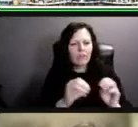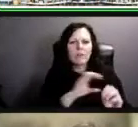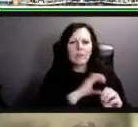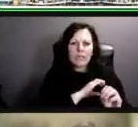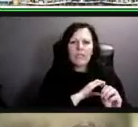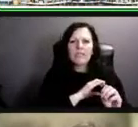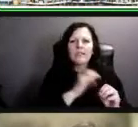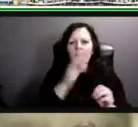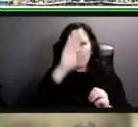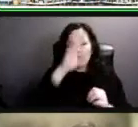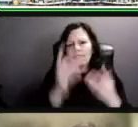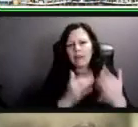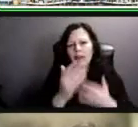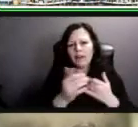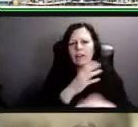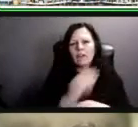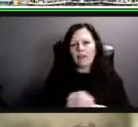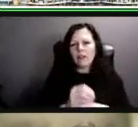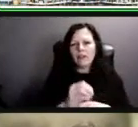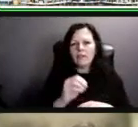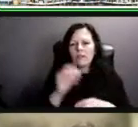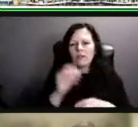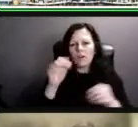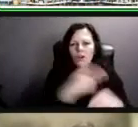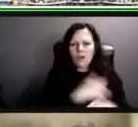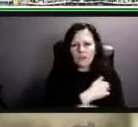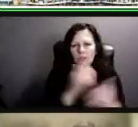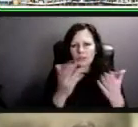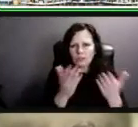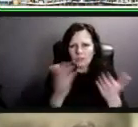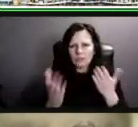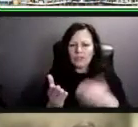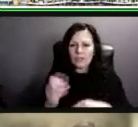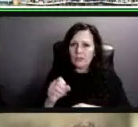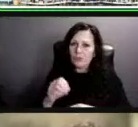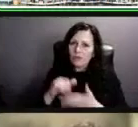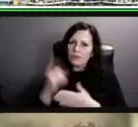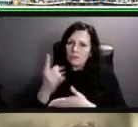FOR JUST TO MAINTAIN CURRENT